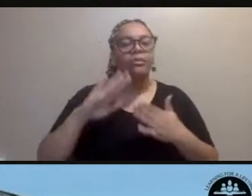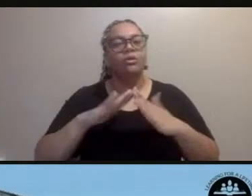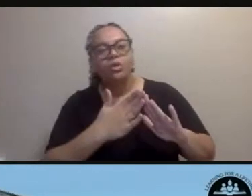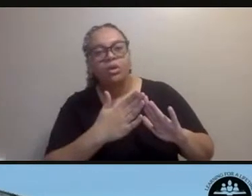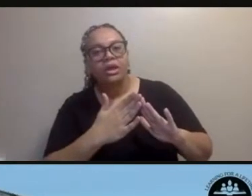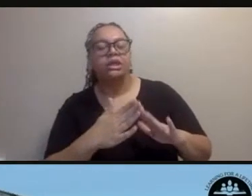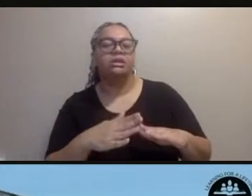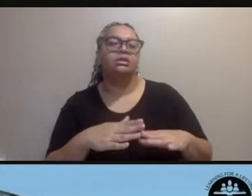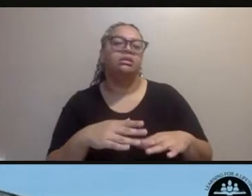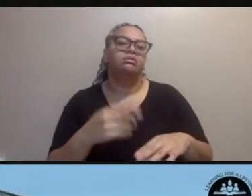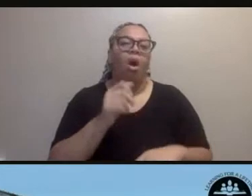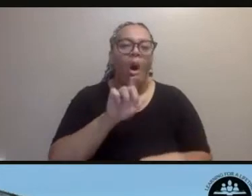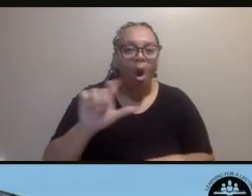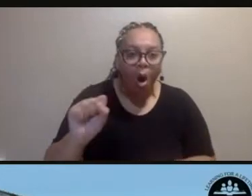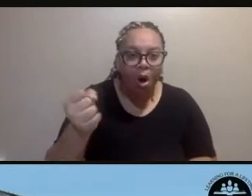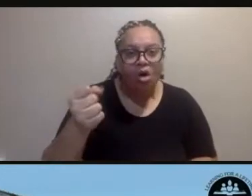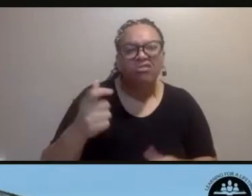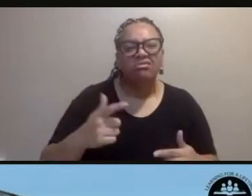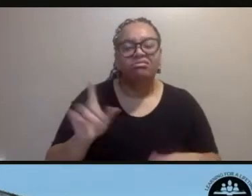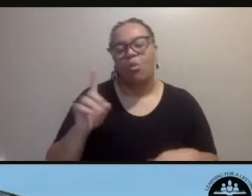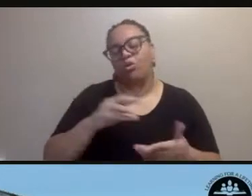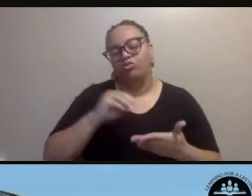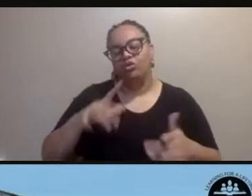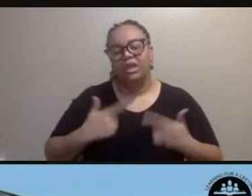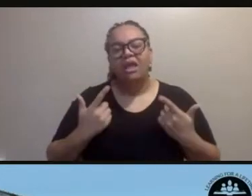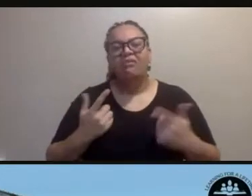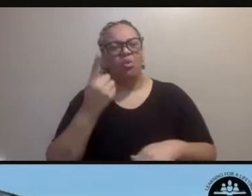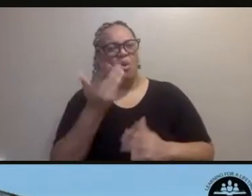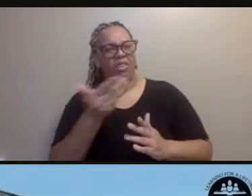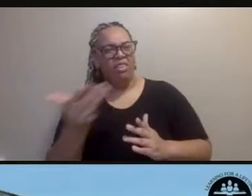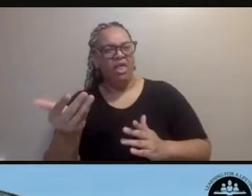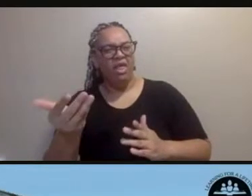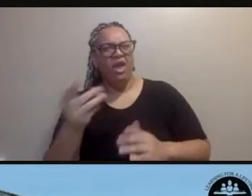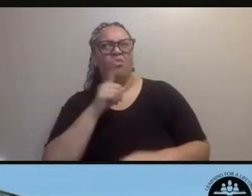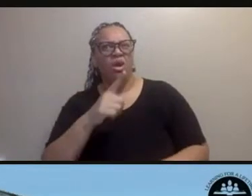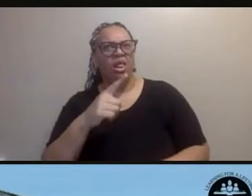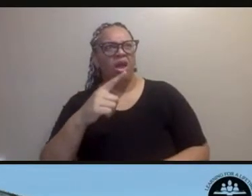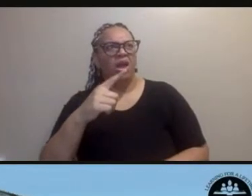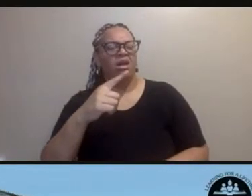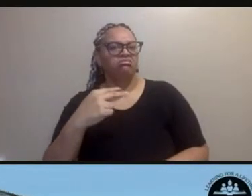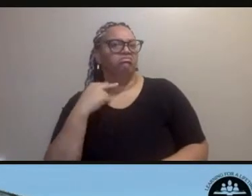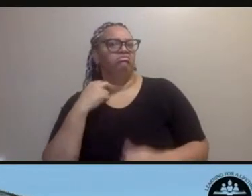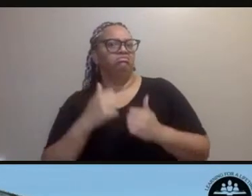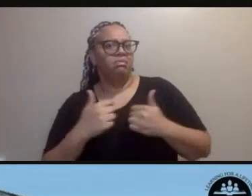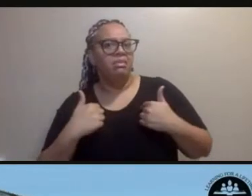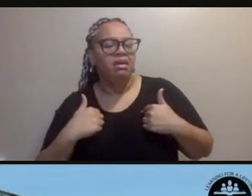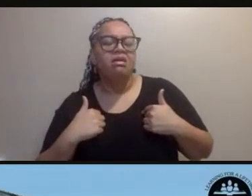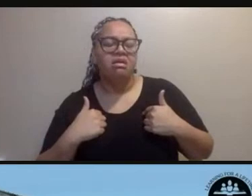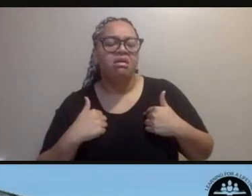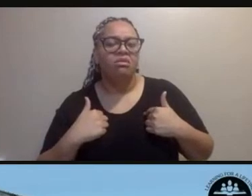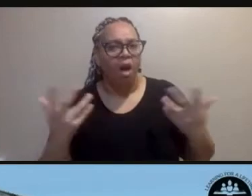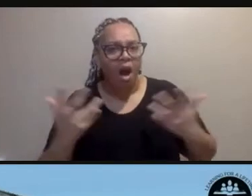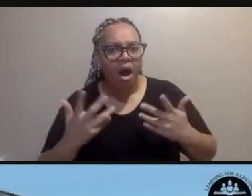AND A LOT OF THAT WAS LIKE BUILDING COMMUNITIES AND DORMS